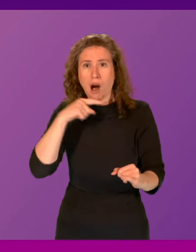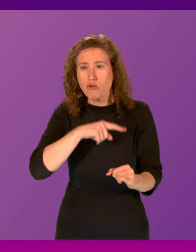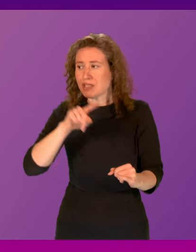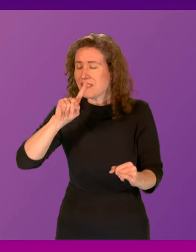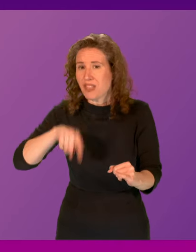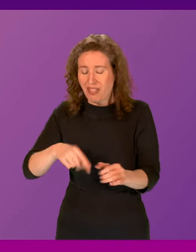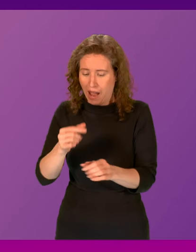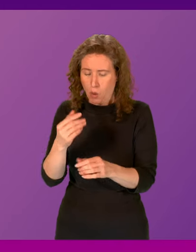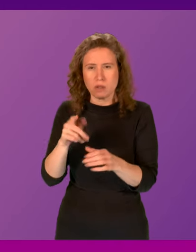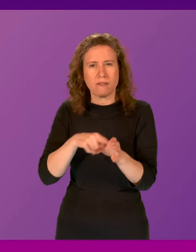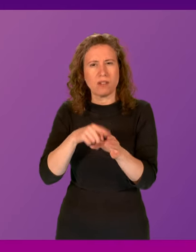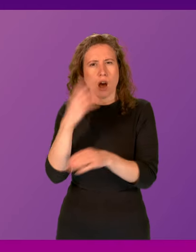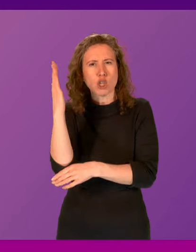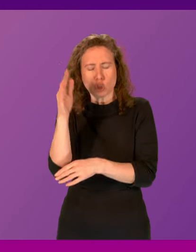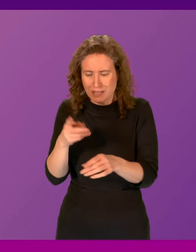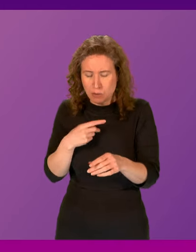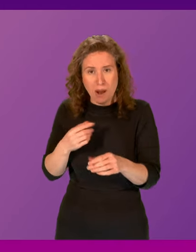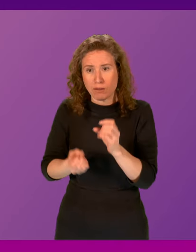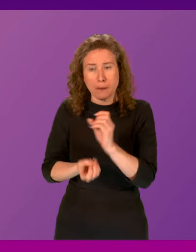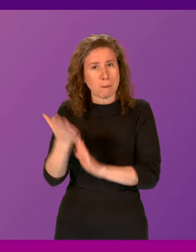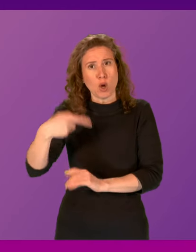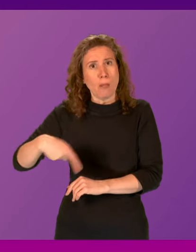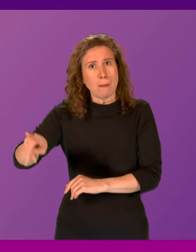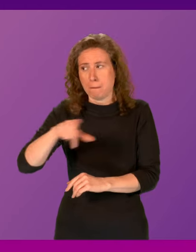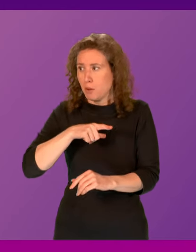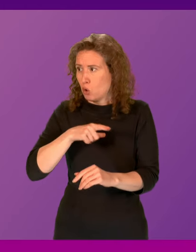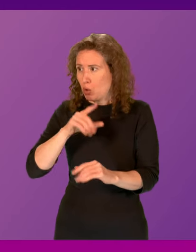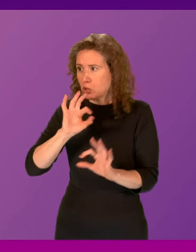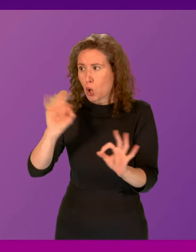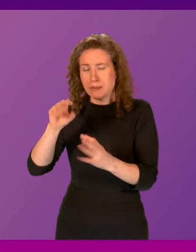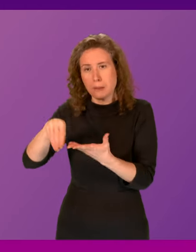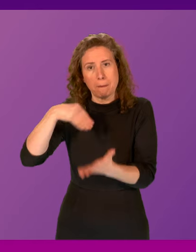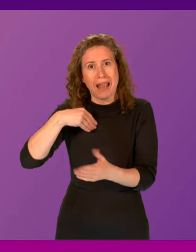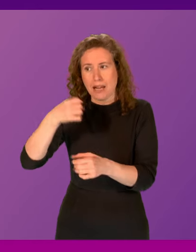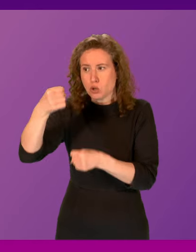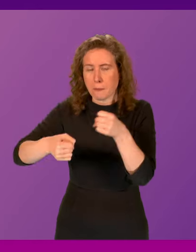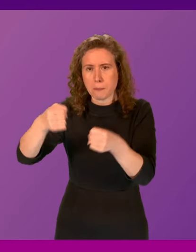saplings because of the cuts. To think that the environment secretary once boasted that